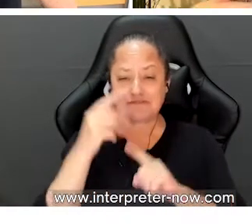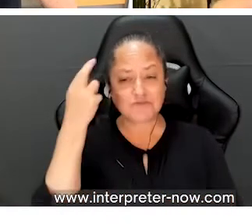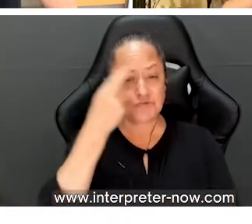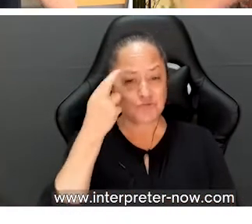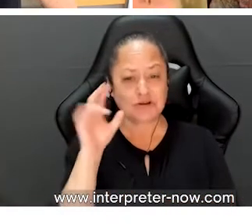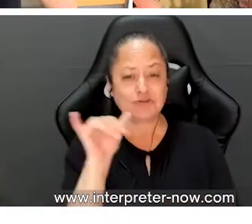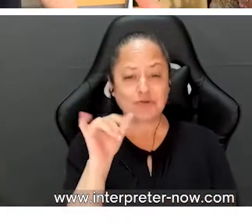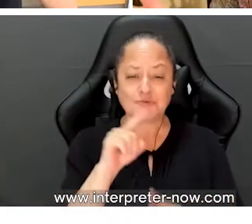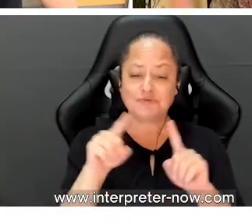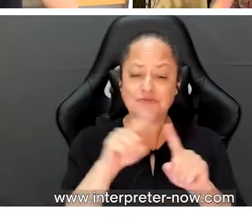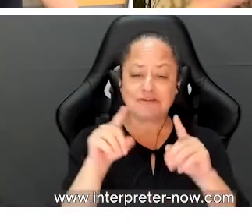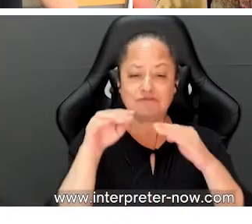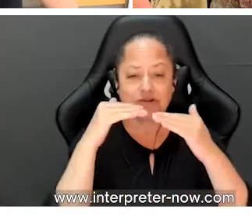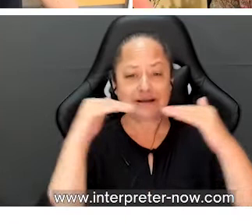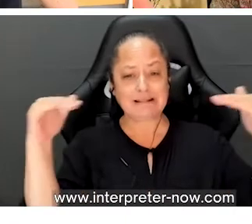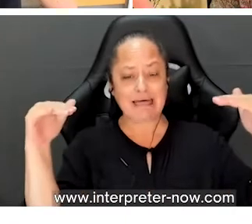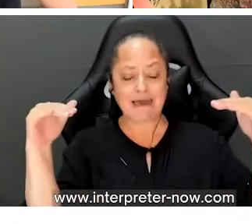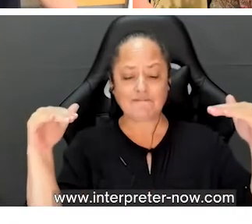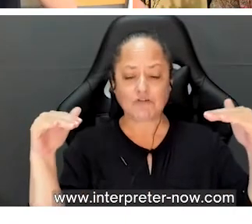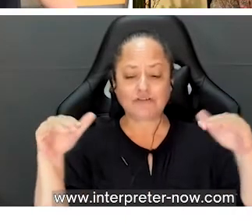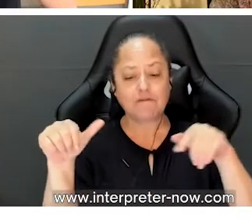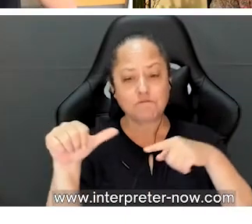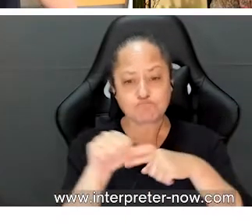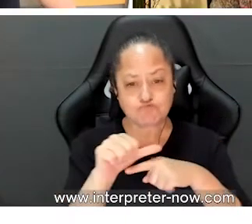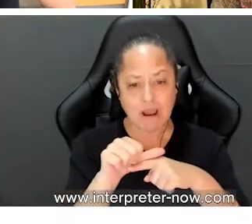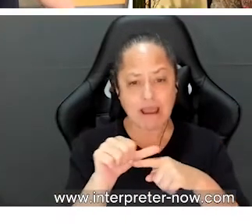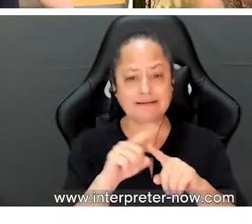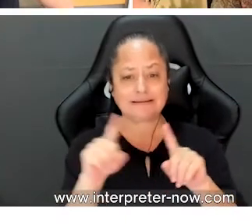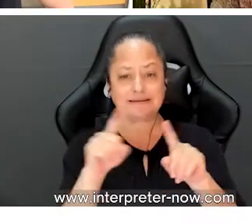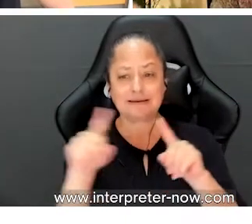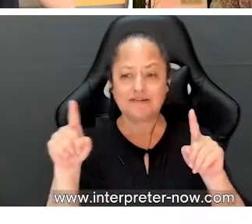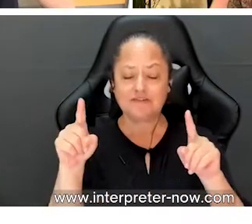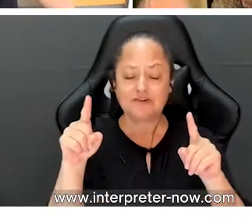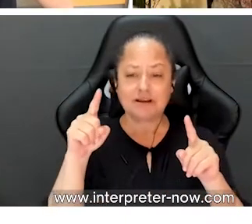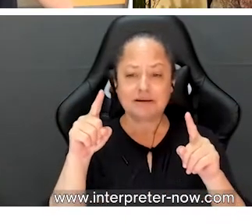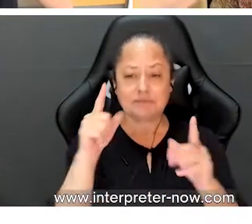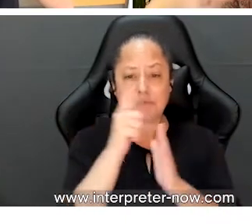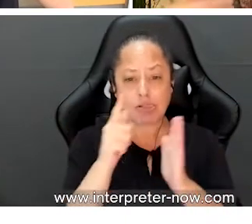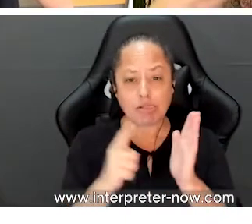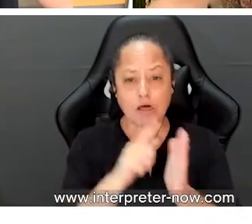There are different laws within sects of Islam about, you know, some, like, for instance,